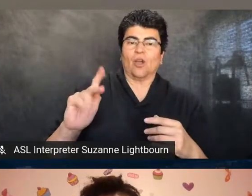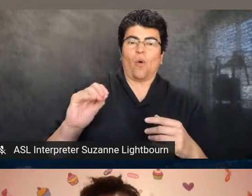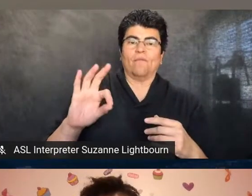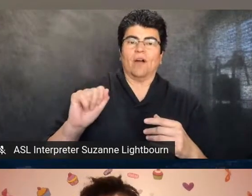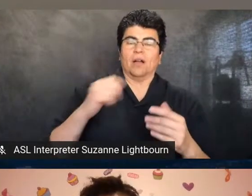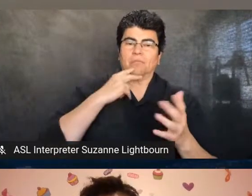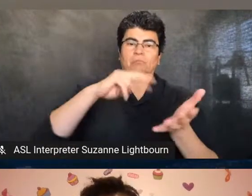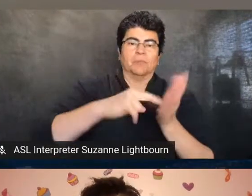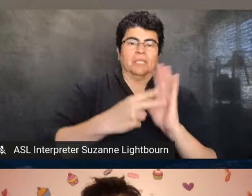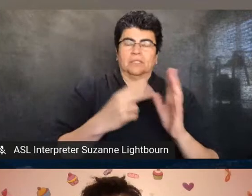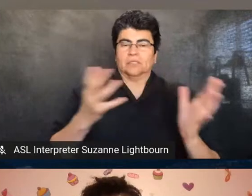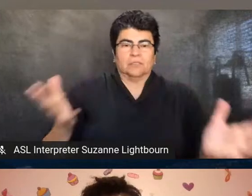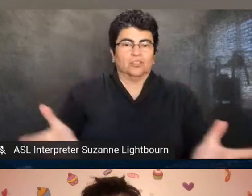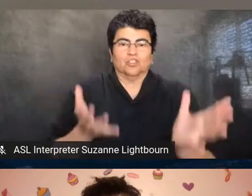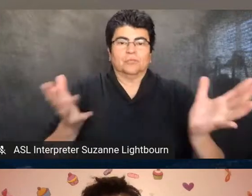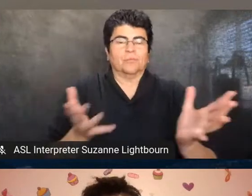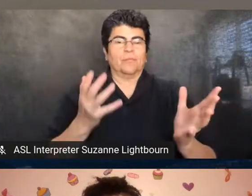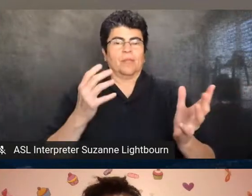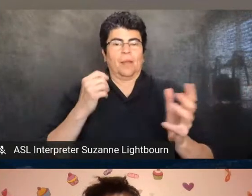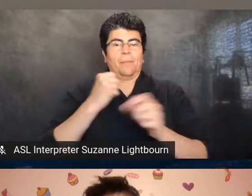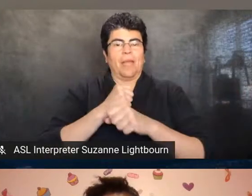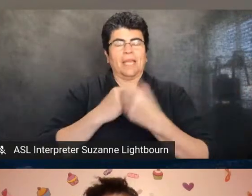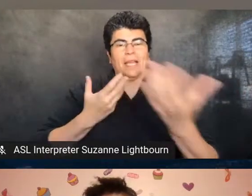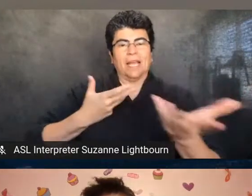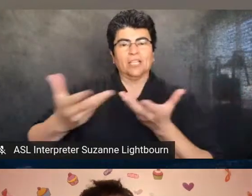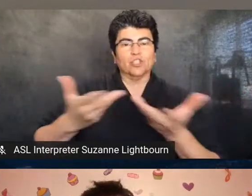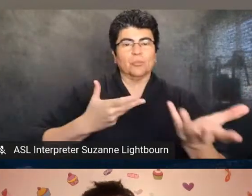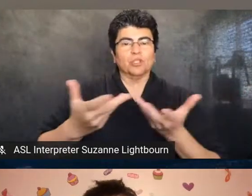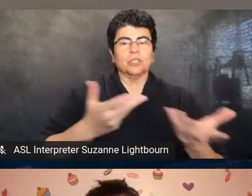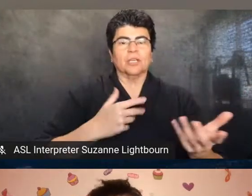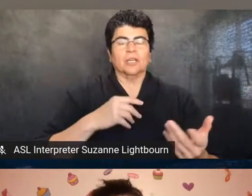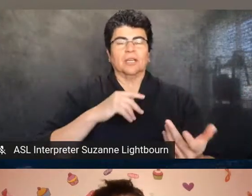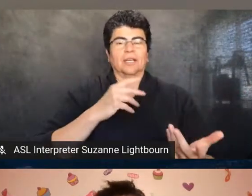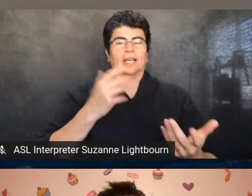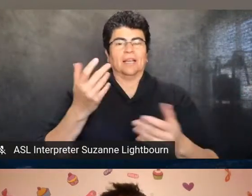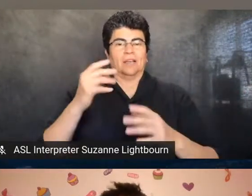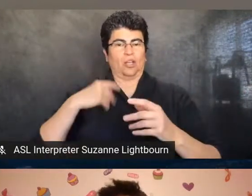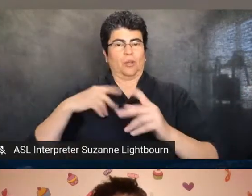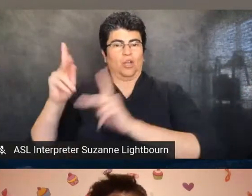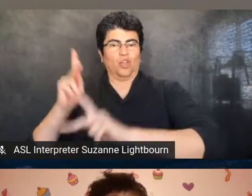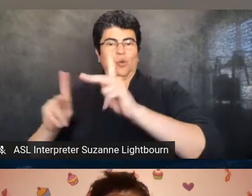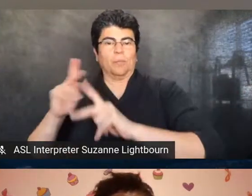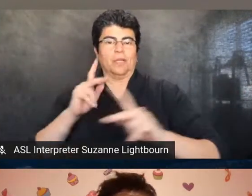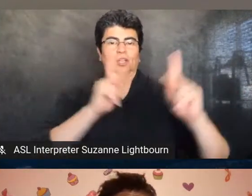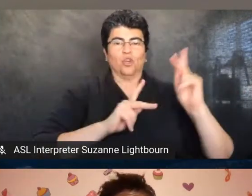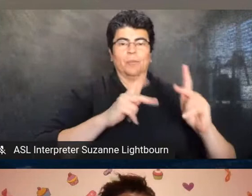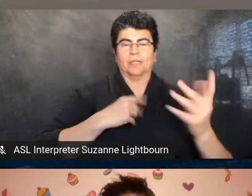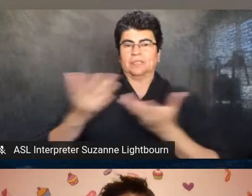generating interpersonal, inter-human dialogues so we can get beneath language